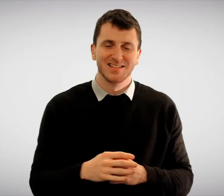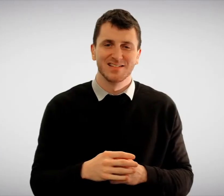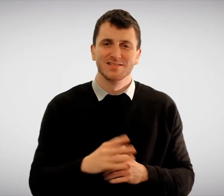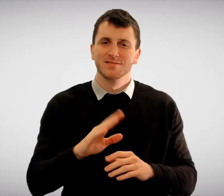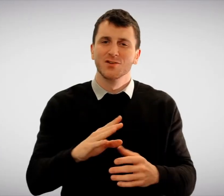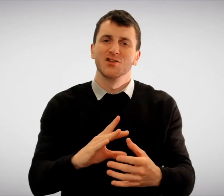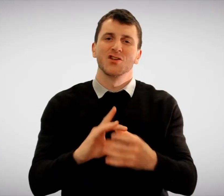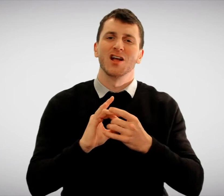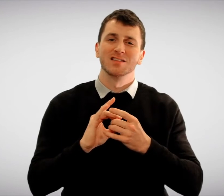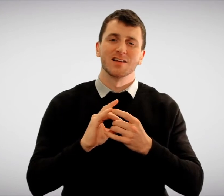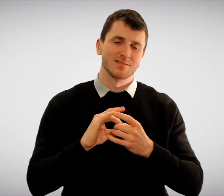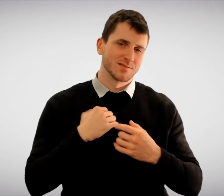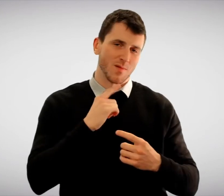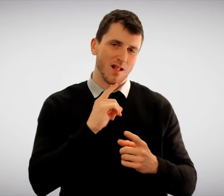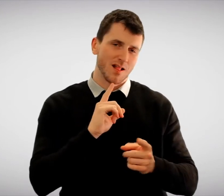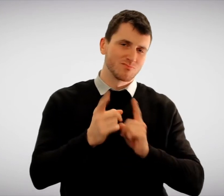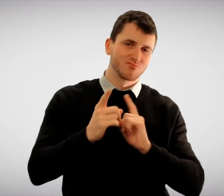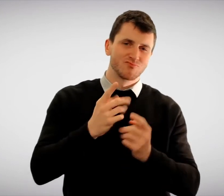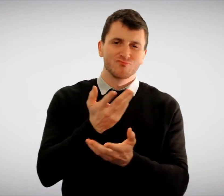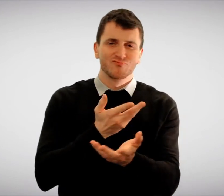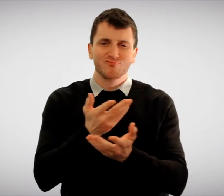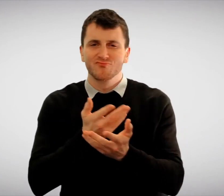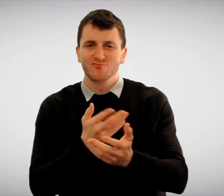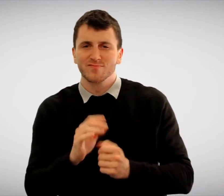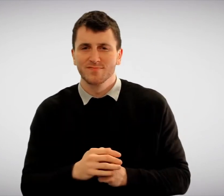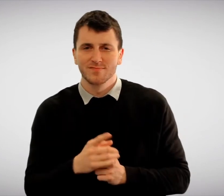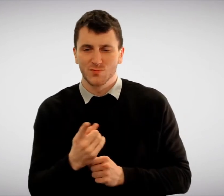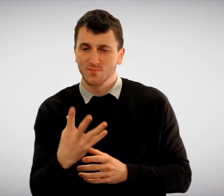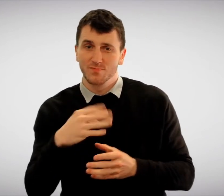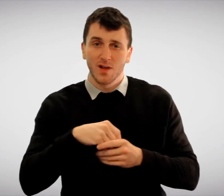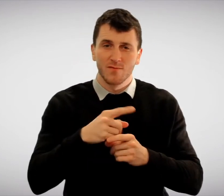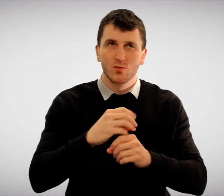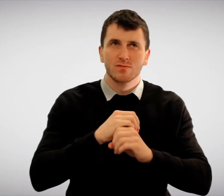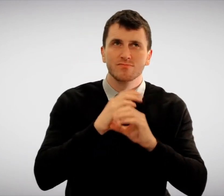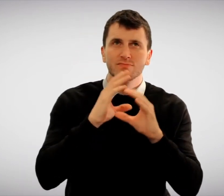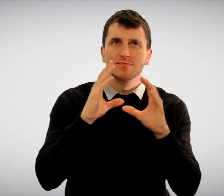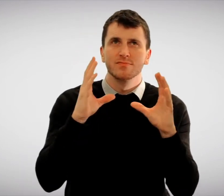Contact me and we can discuss it further. I’m happy to answer any questions you might have.